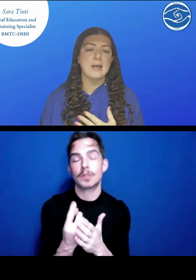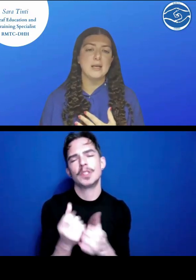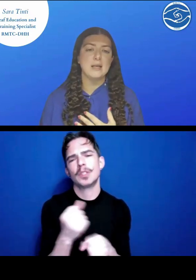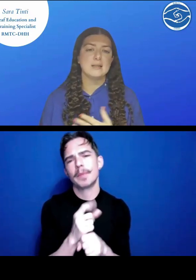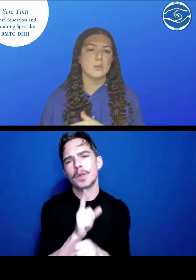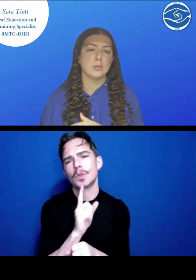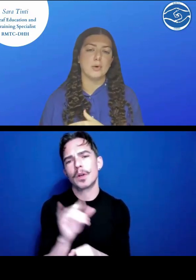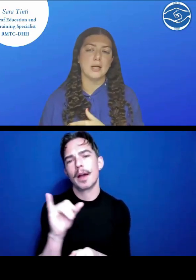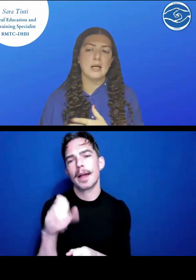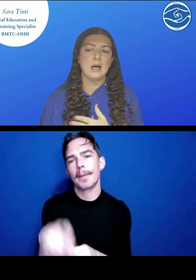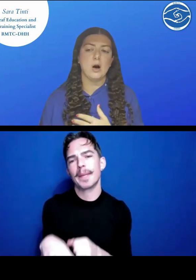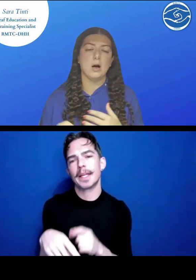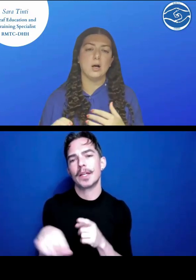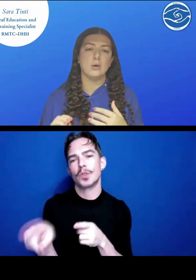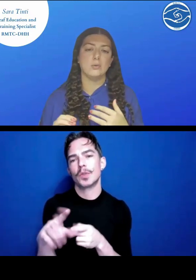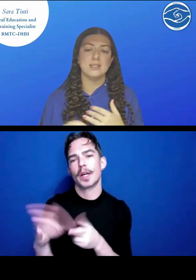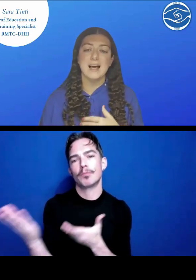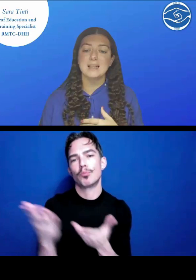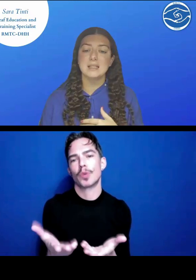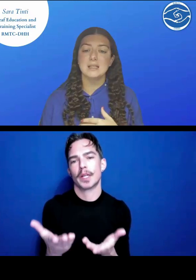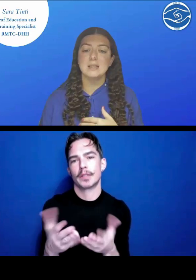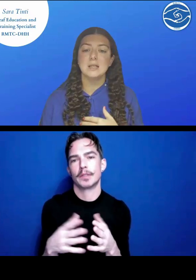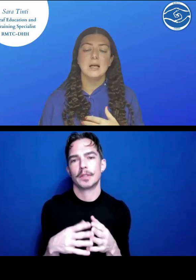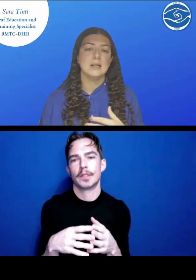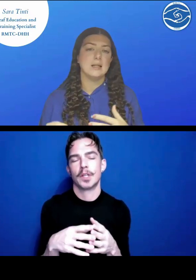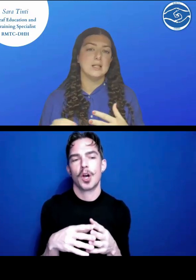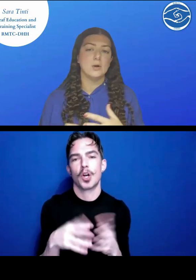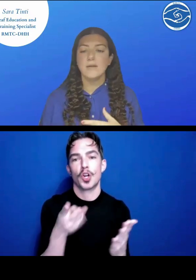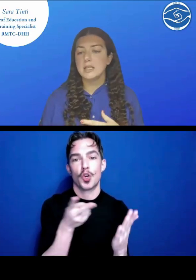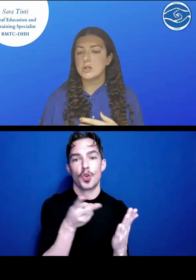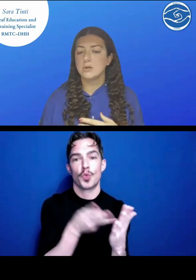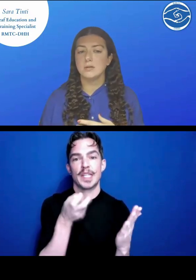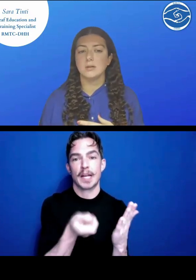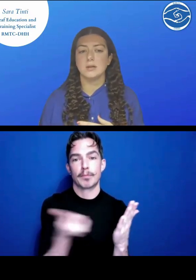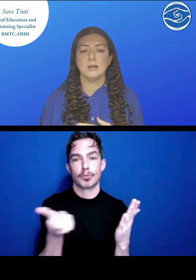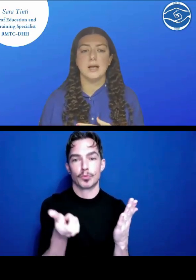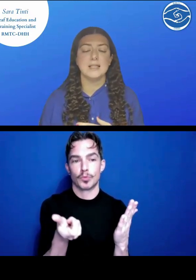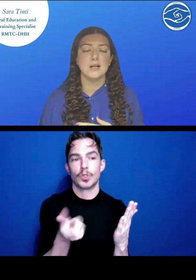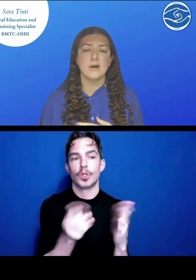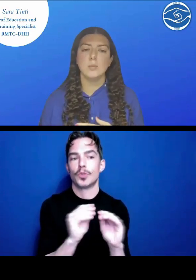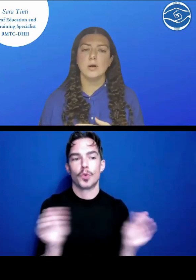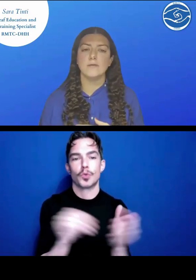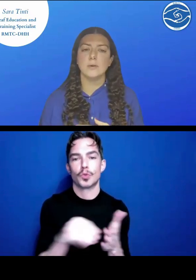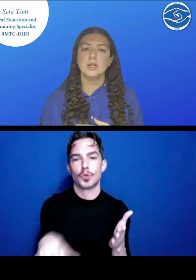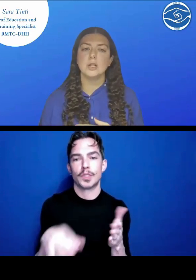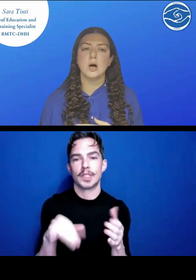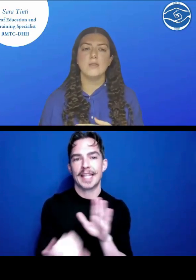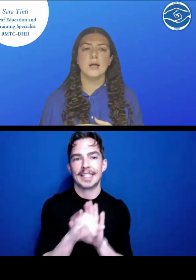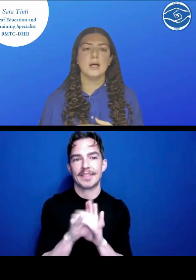IEPs that we're bringing are redacted, that they don't have any student identifiable information on